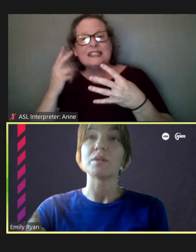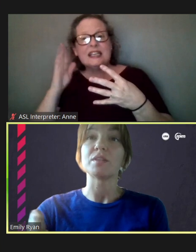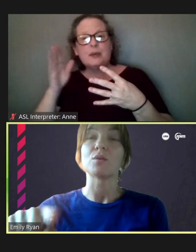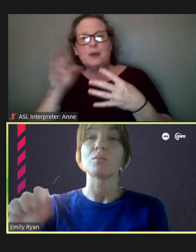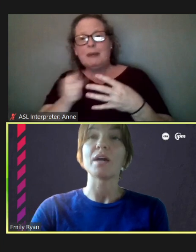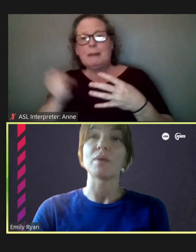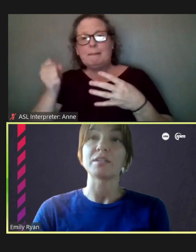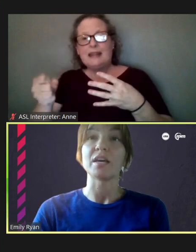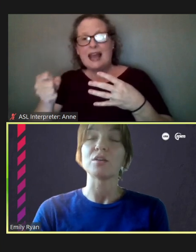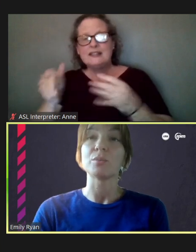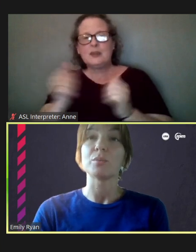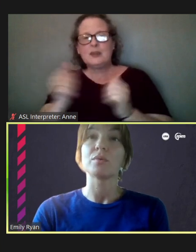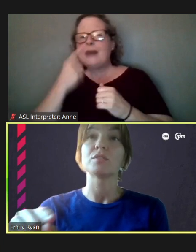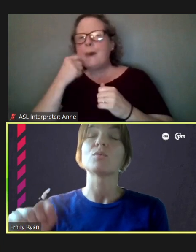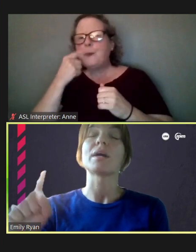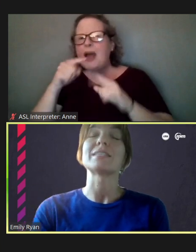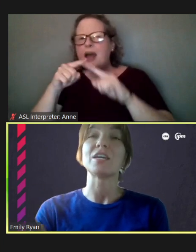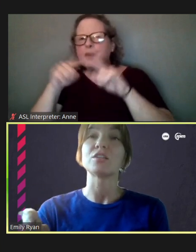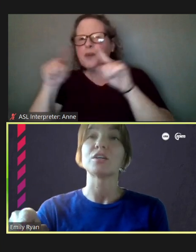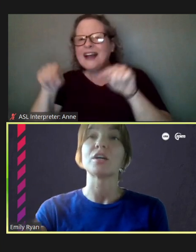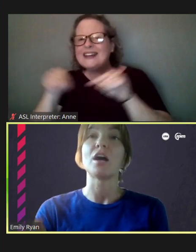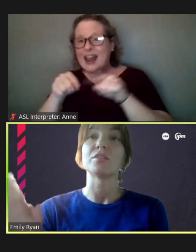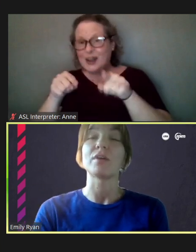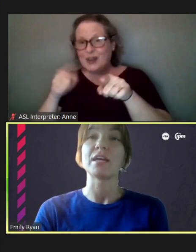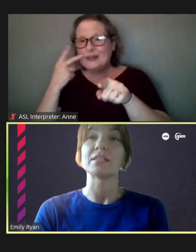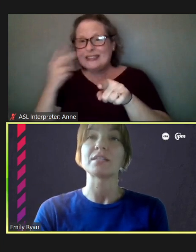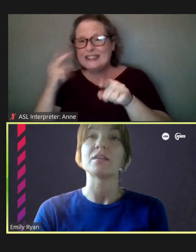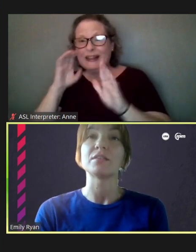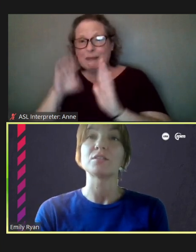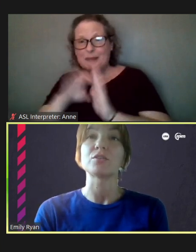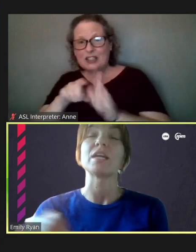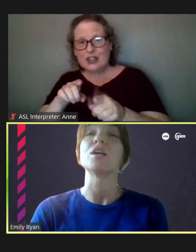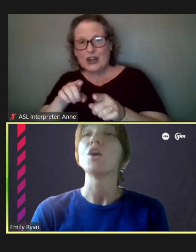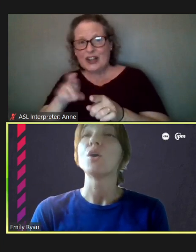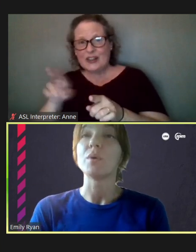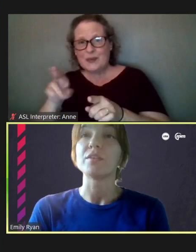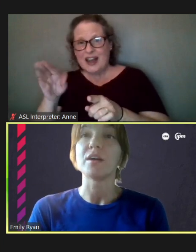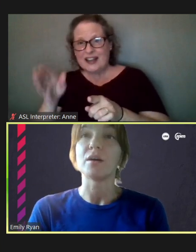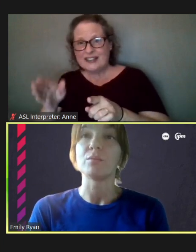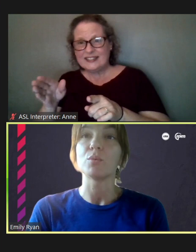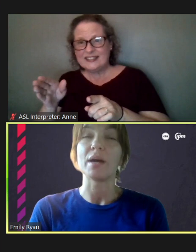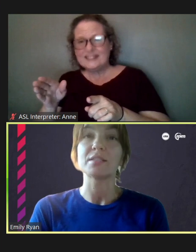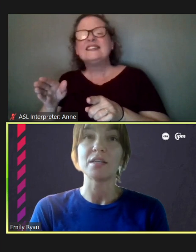is with the red rectangle on the right hand side of the screen with the white